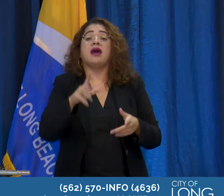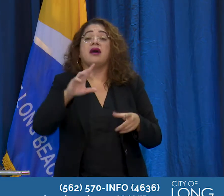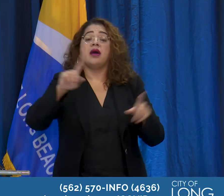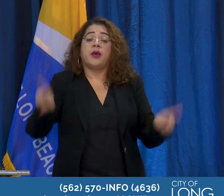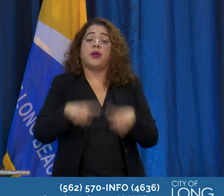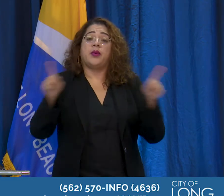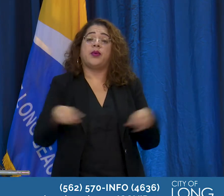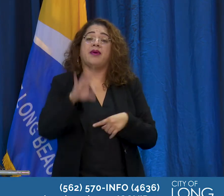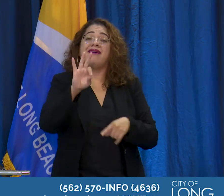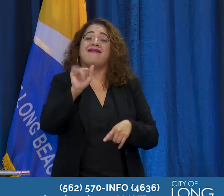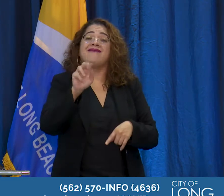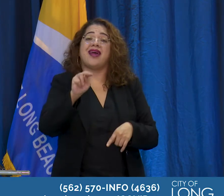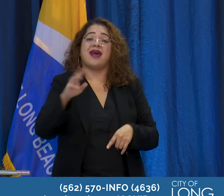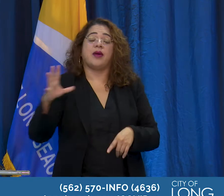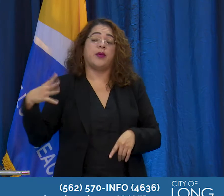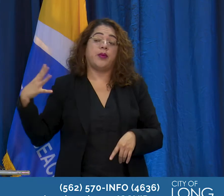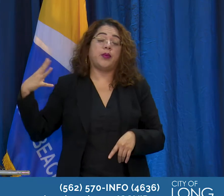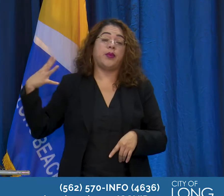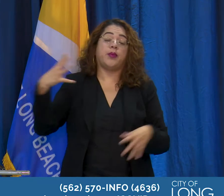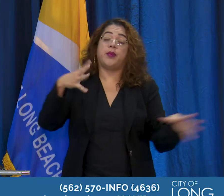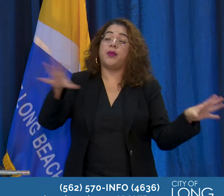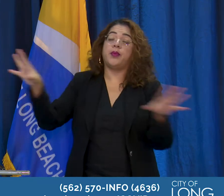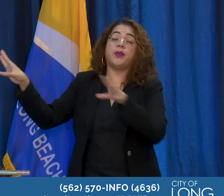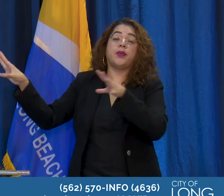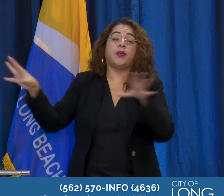to increase airflow.